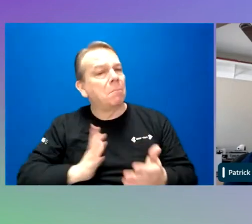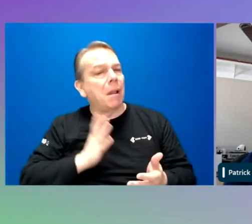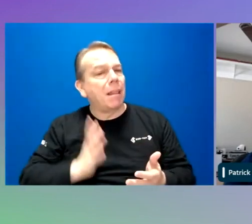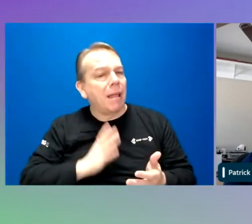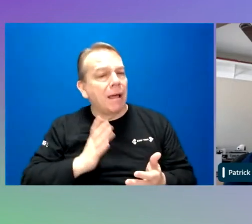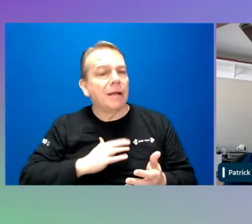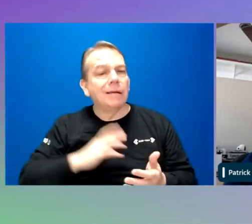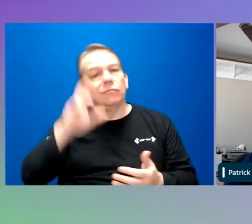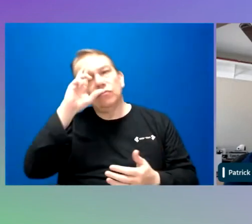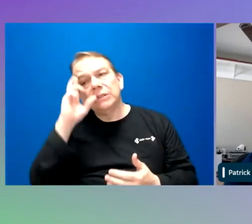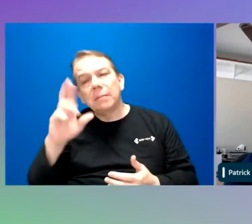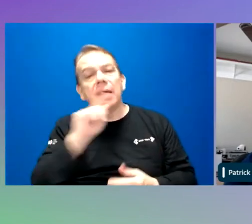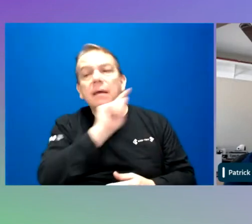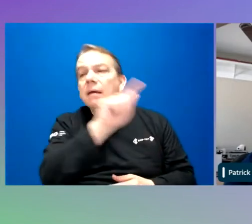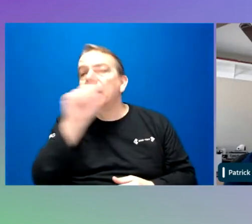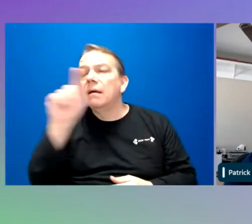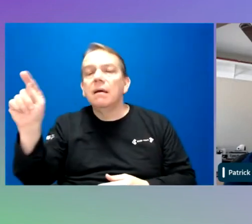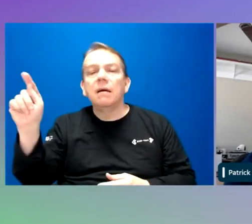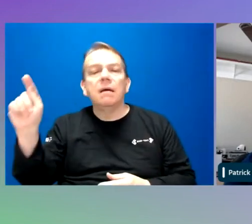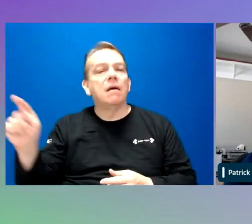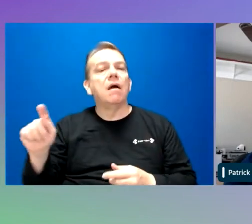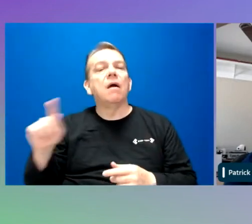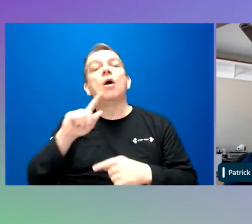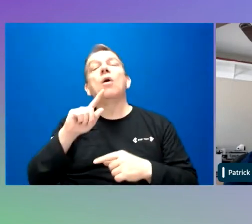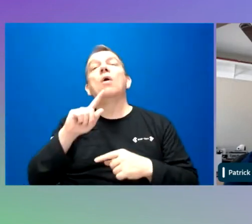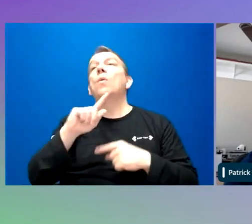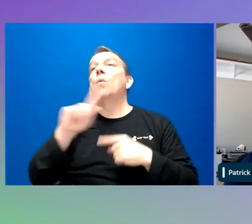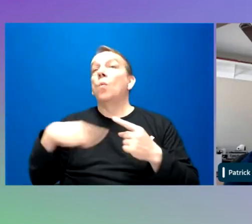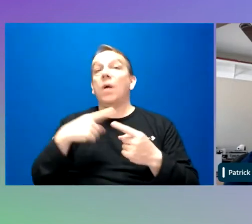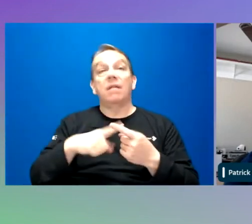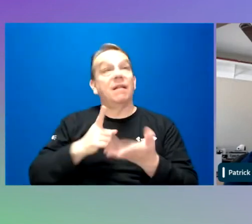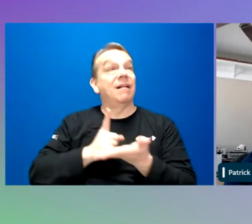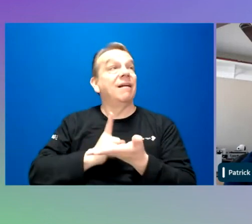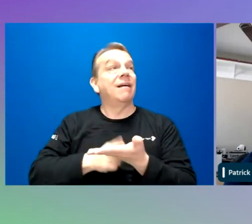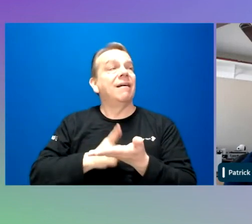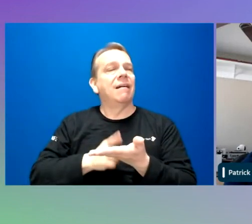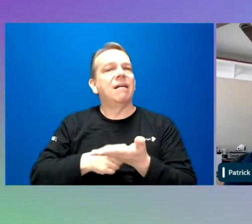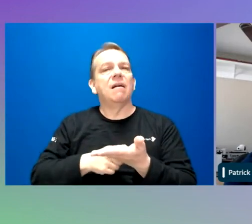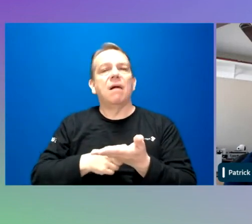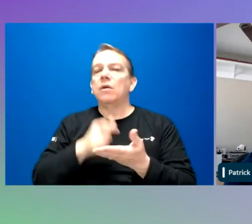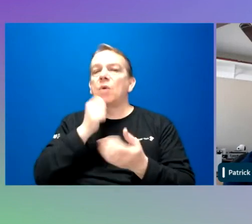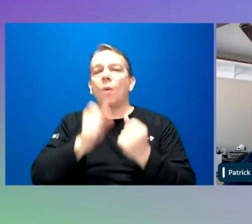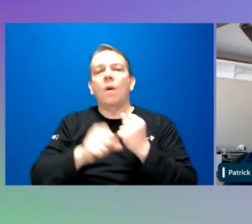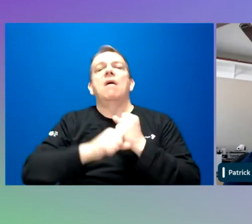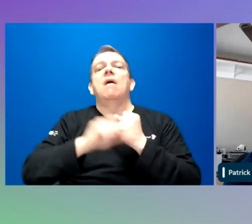know when to drop the topic. >> So if you ask your CEO in a